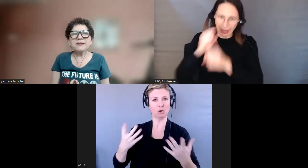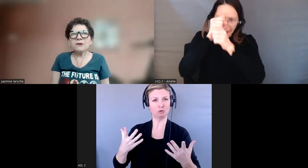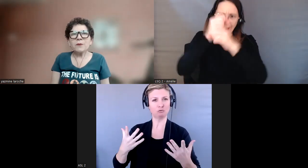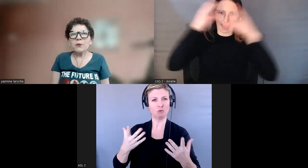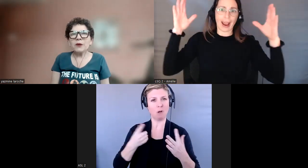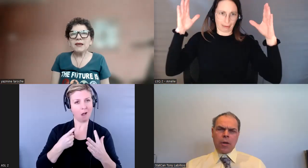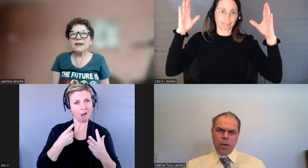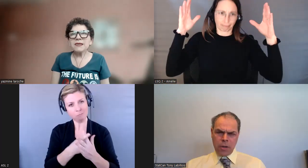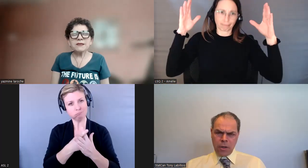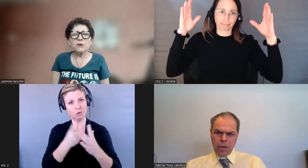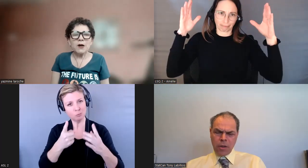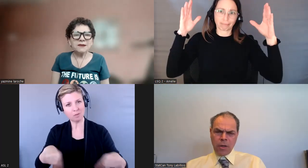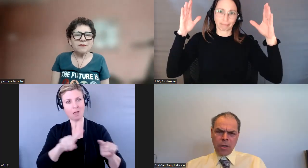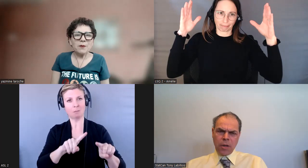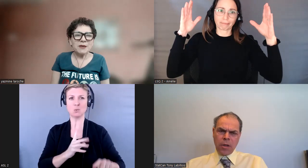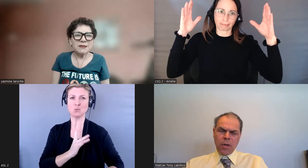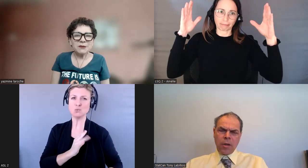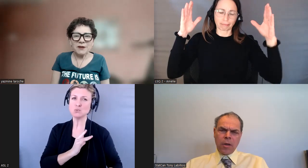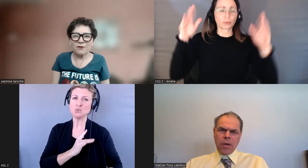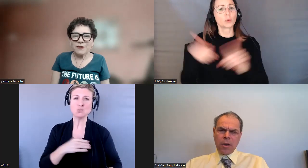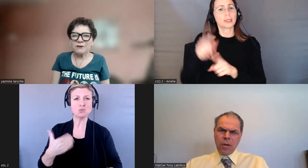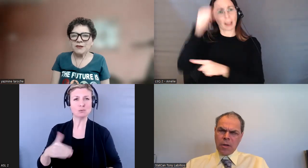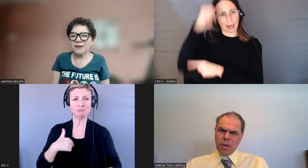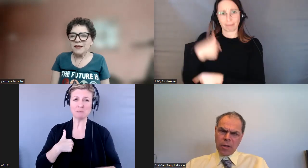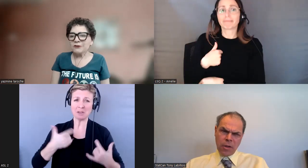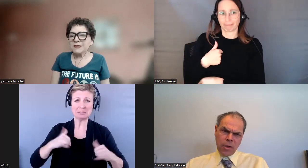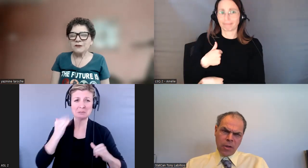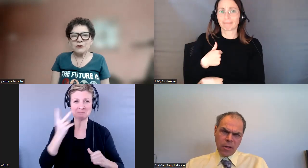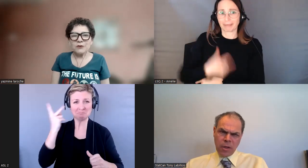still remember it I think so fondly of that Minister and everything she she did to try